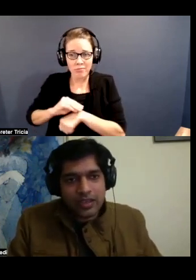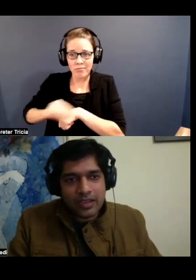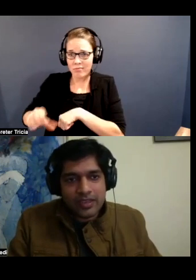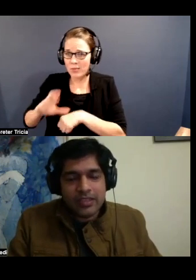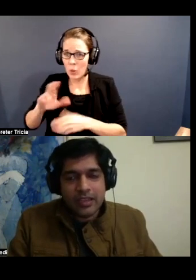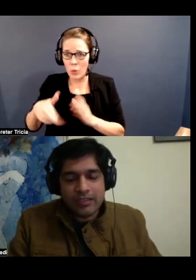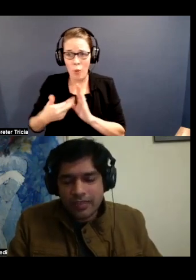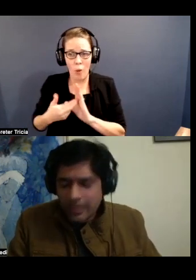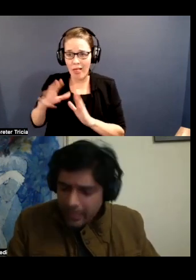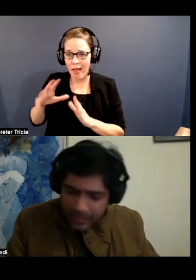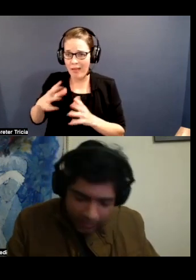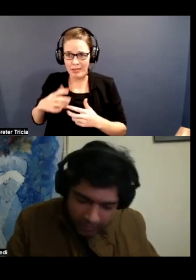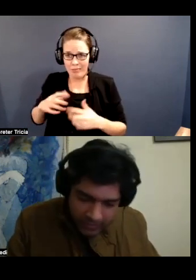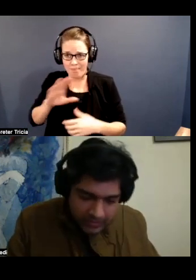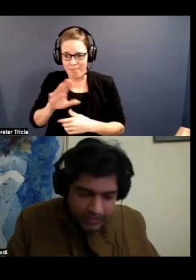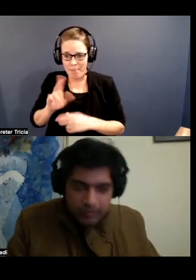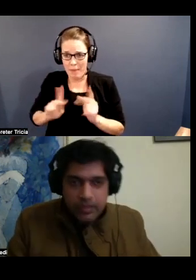in the lives, in everybody's lives.